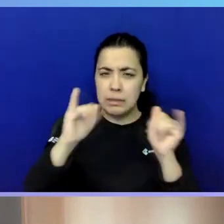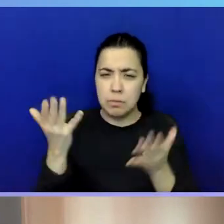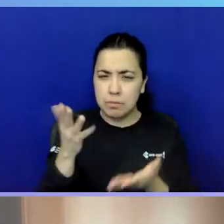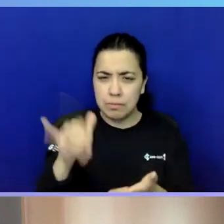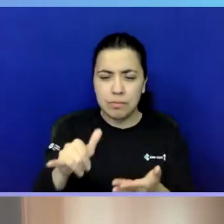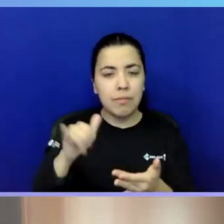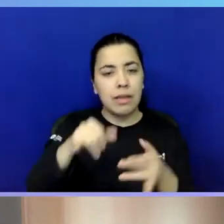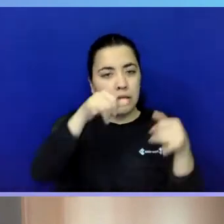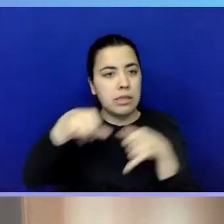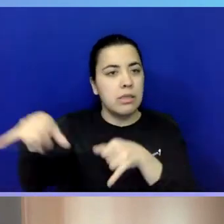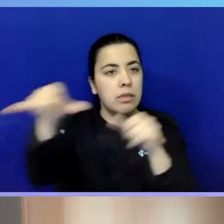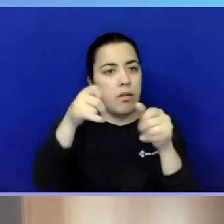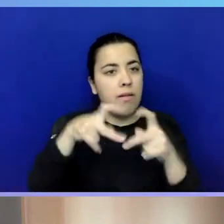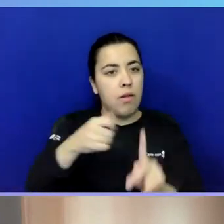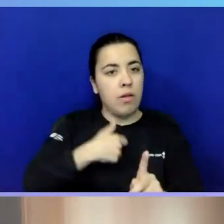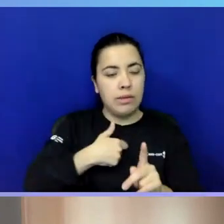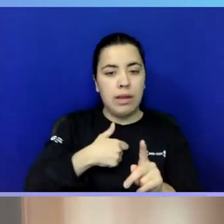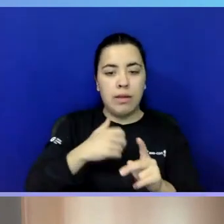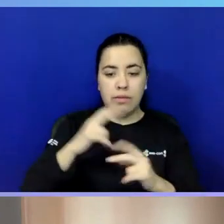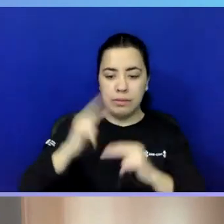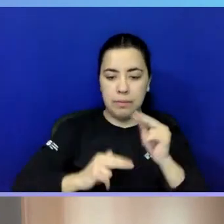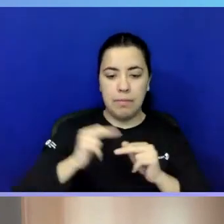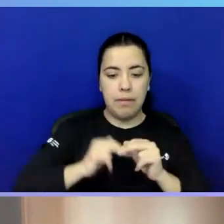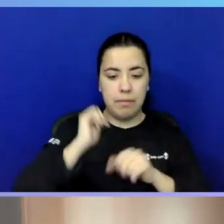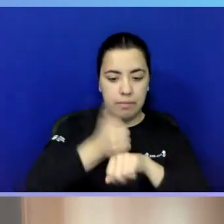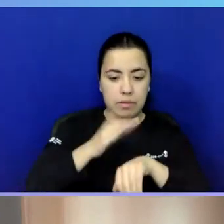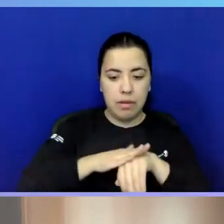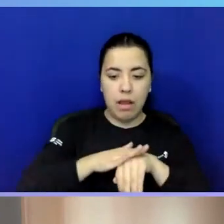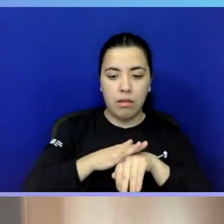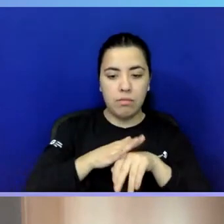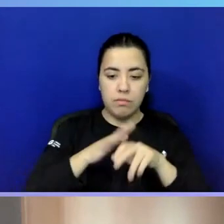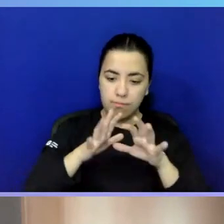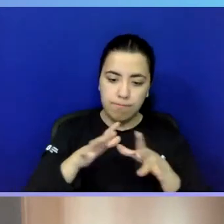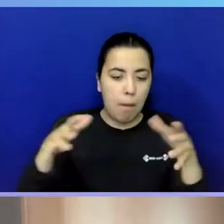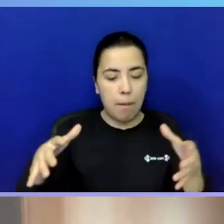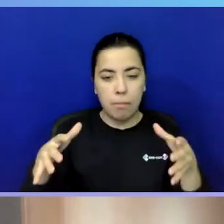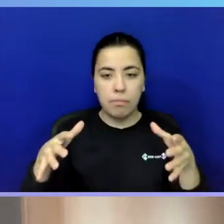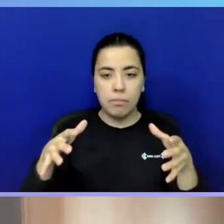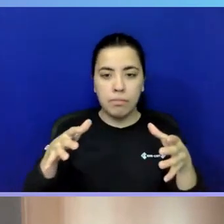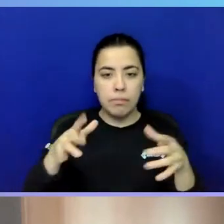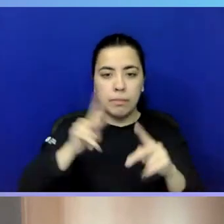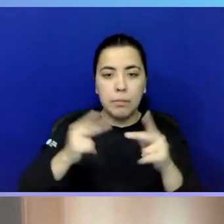sites, many components, um, and so the this design system, it